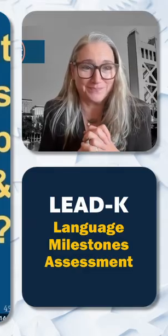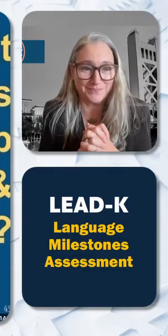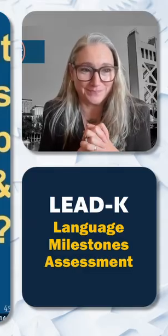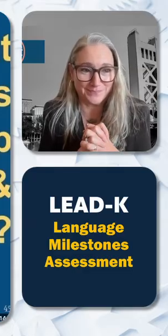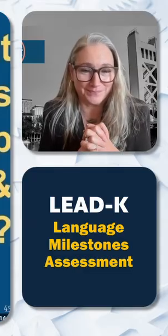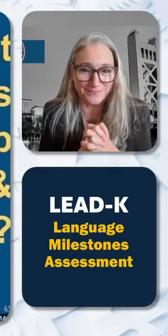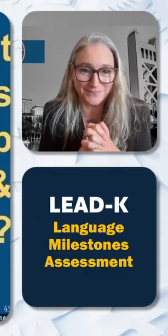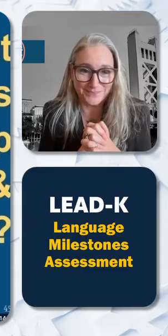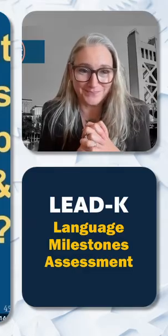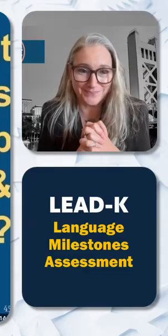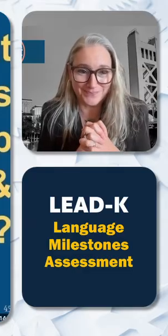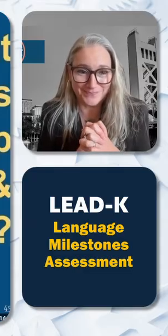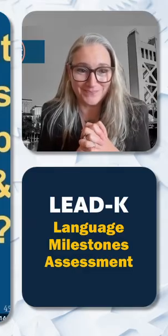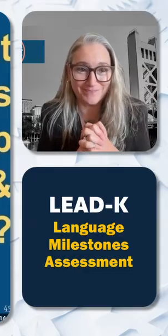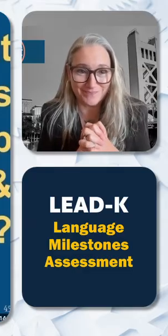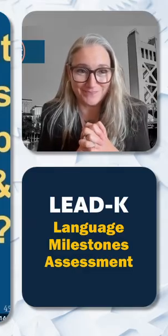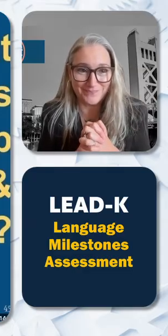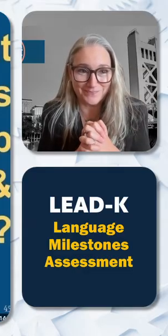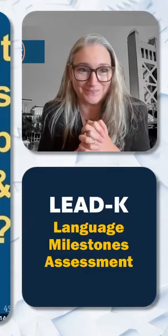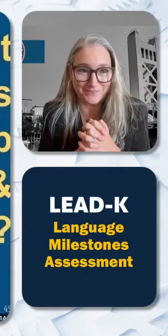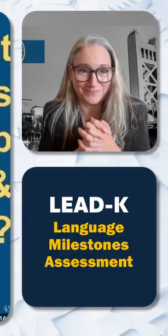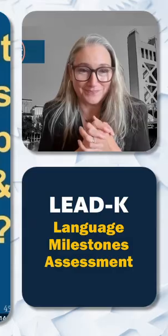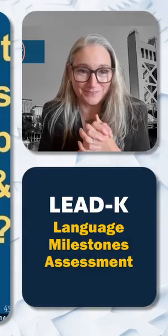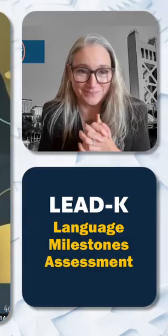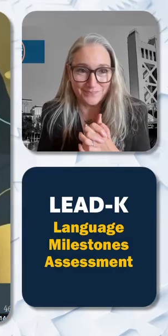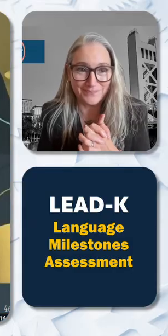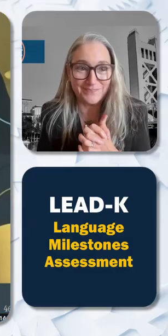Next slide.